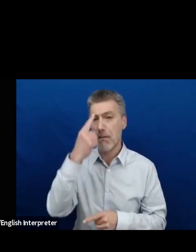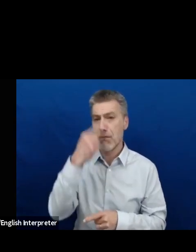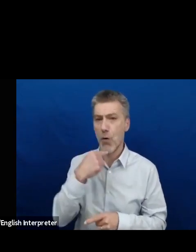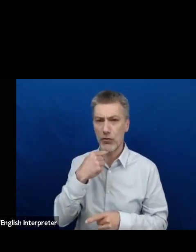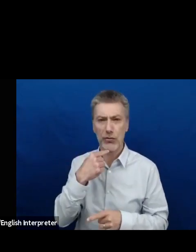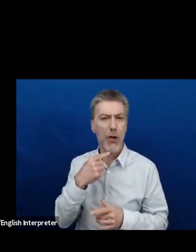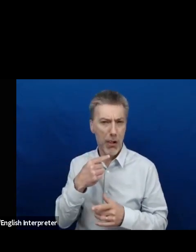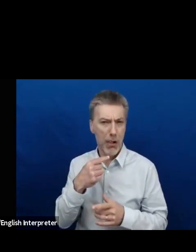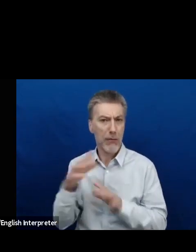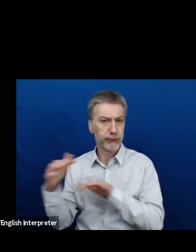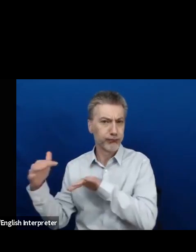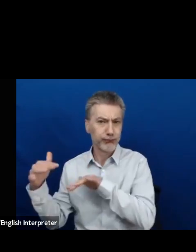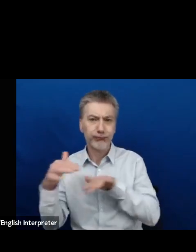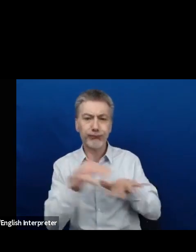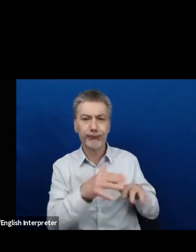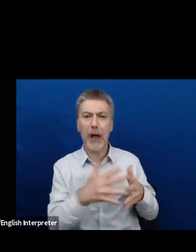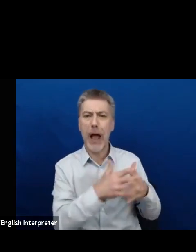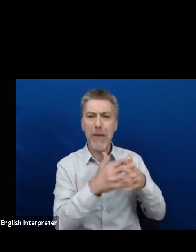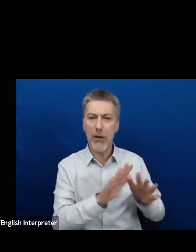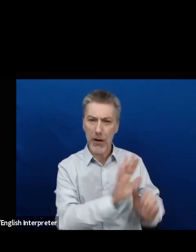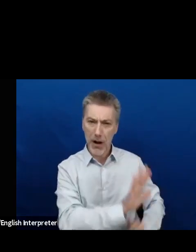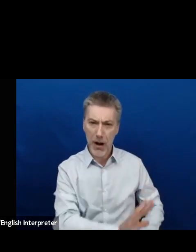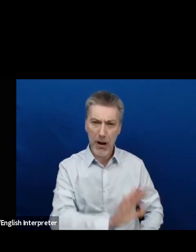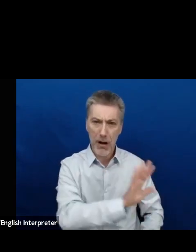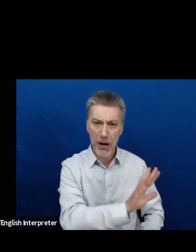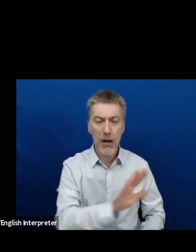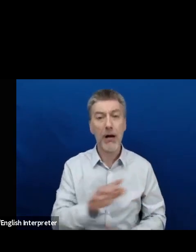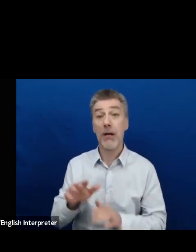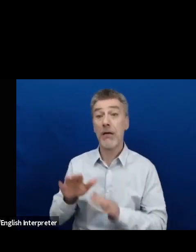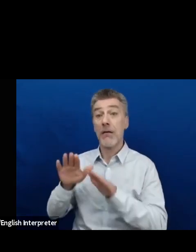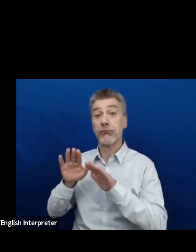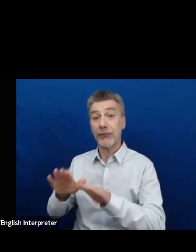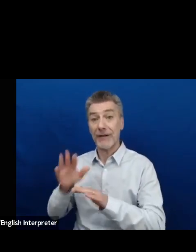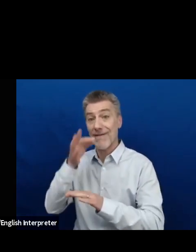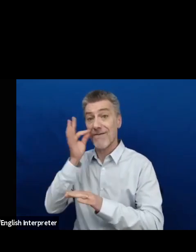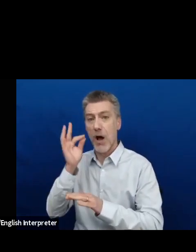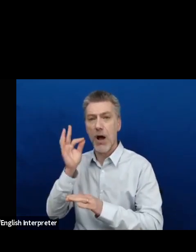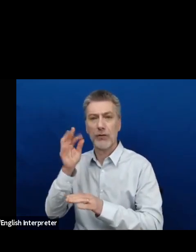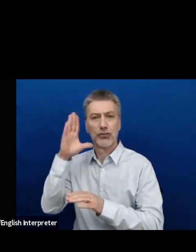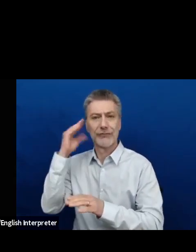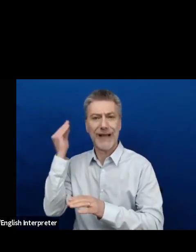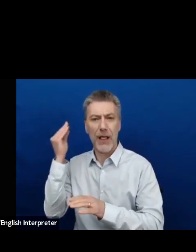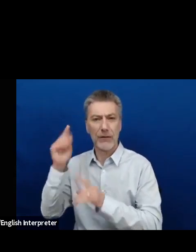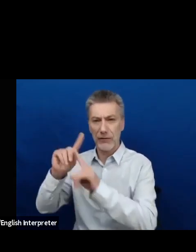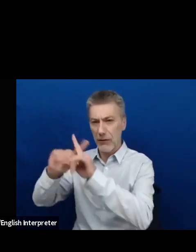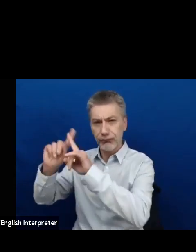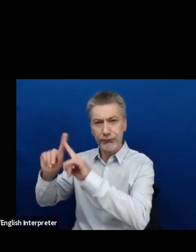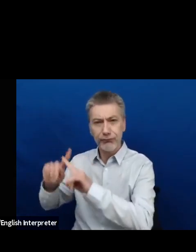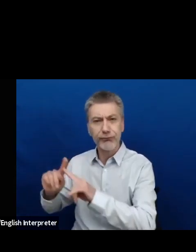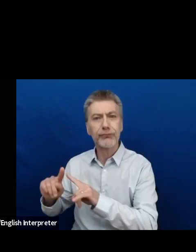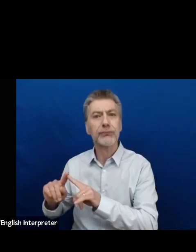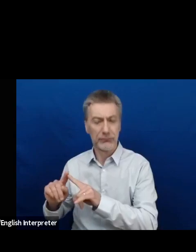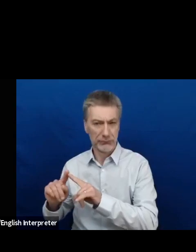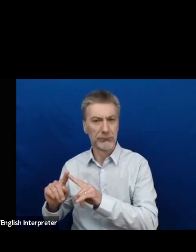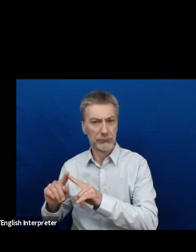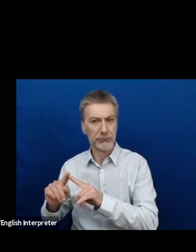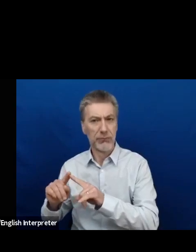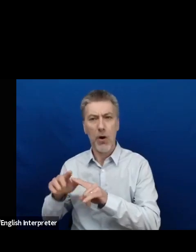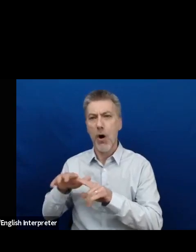processes of clone smms and empires at a distance. That is a period that gave rise to the modern state is